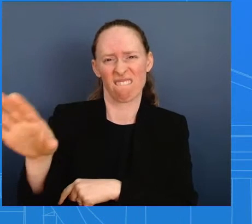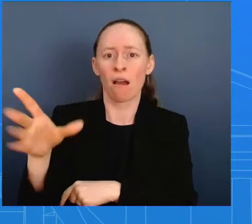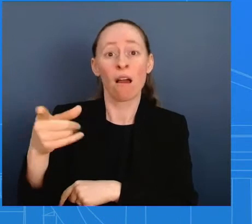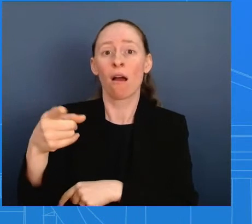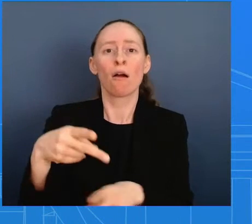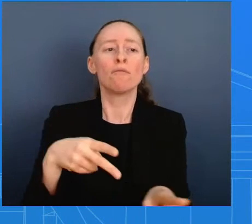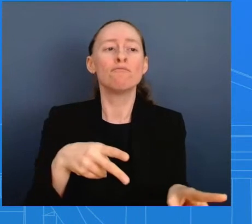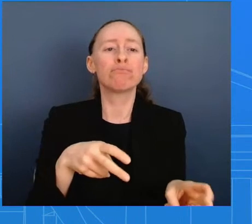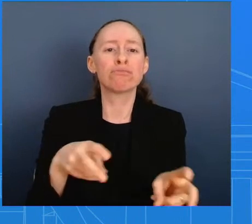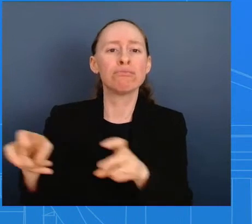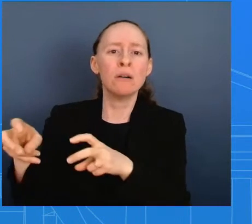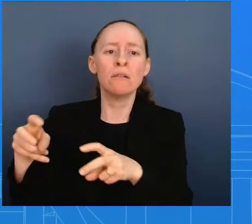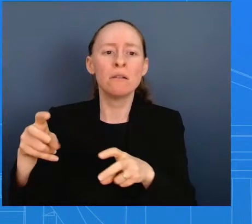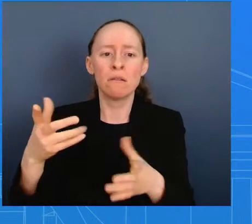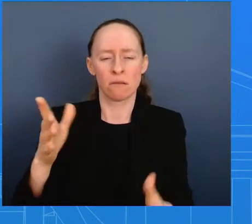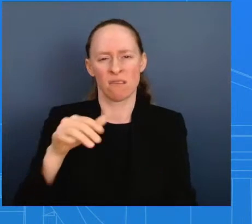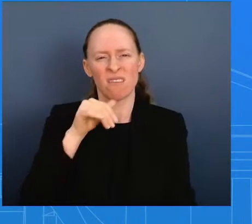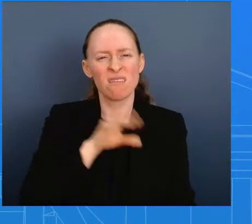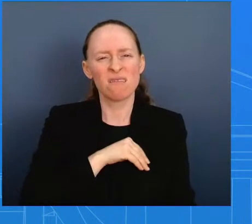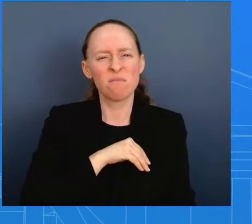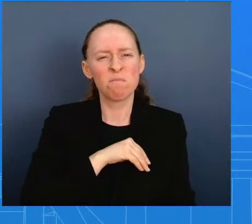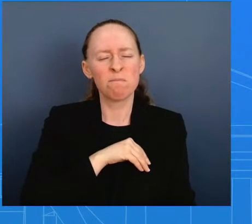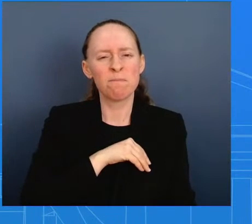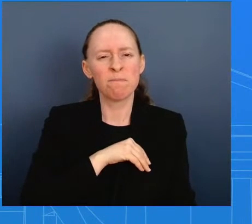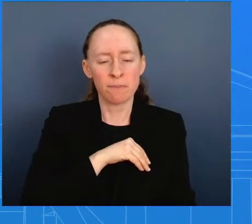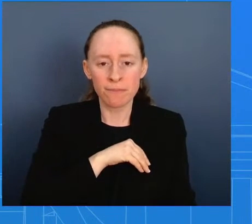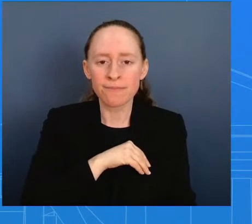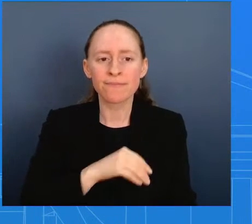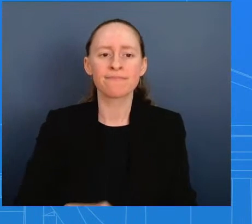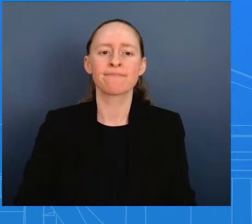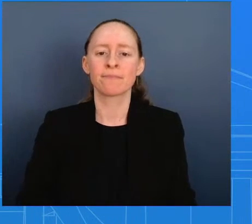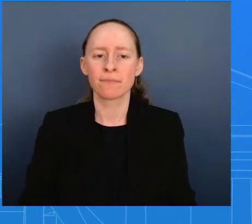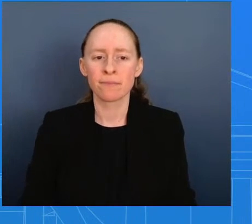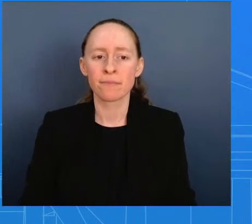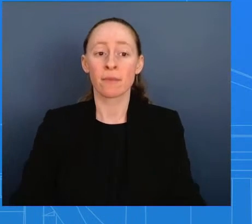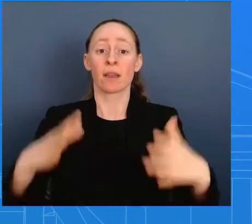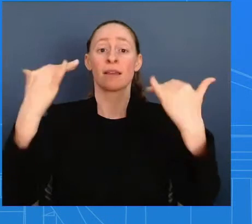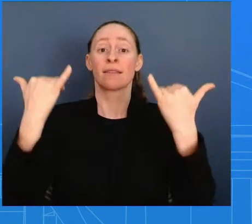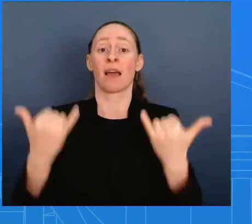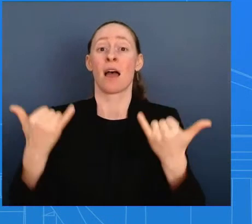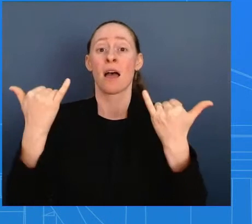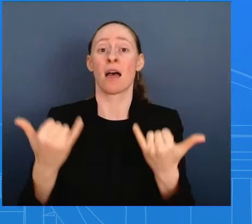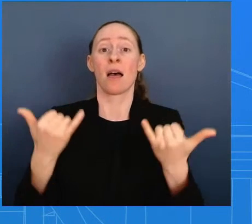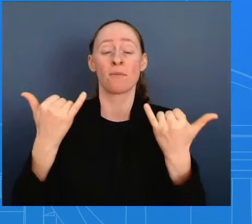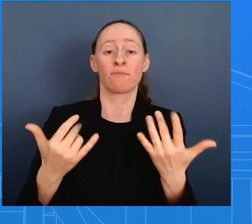having constructive conversations with Arab states about it. But what they do want to see is a political horizon.